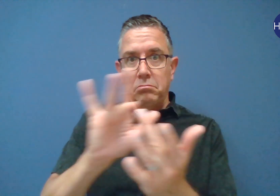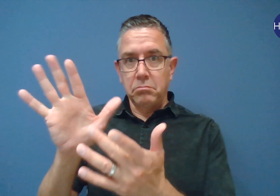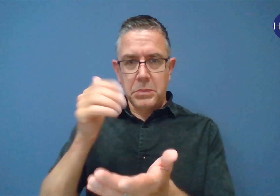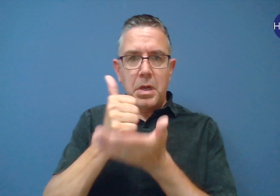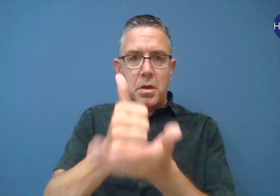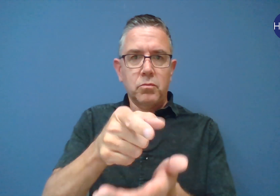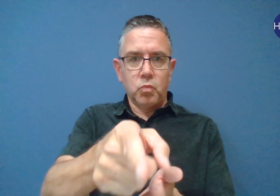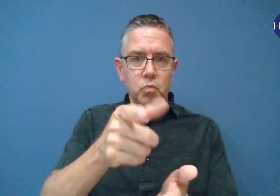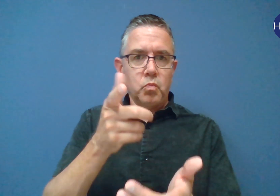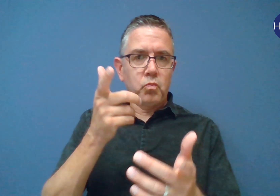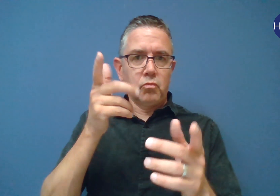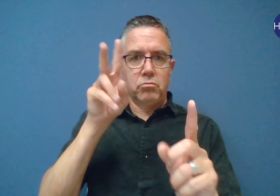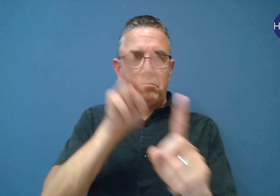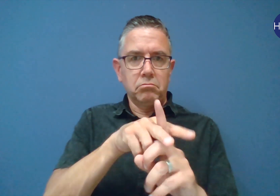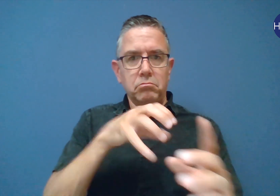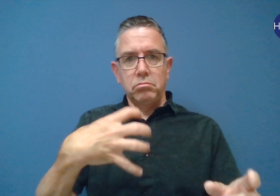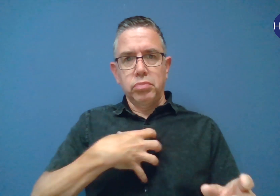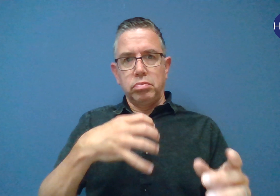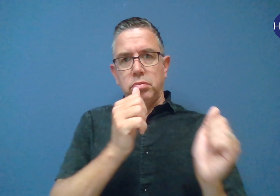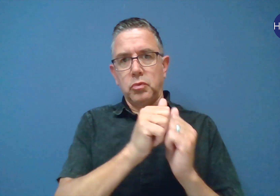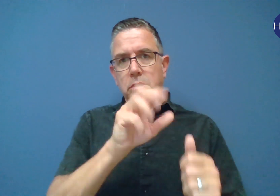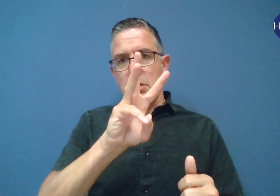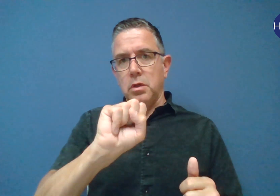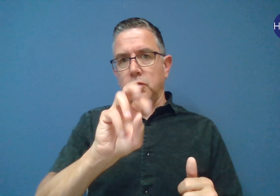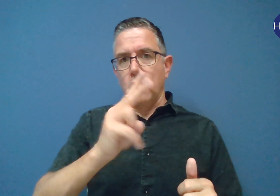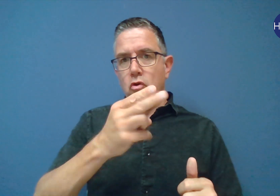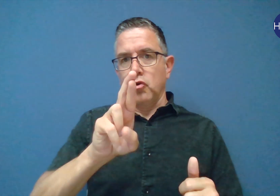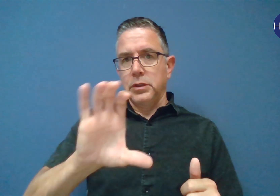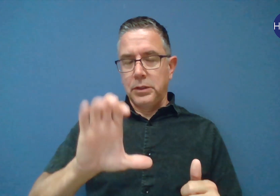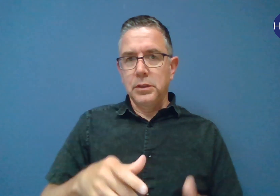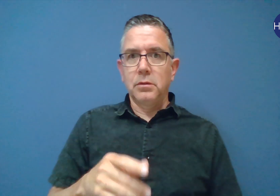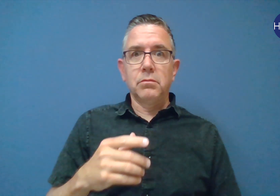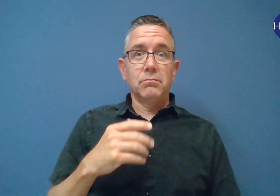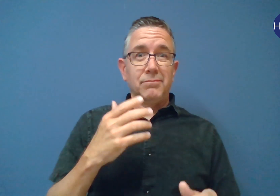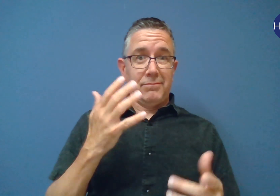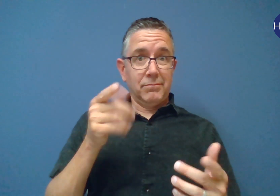Contact one of them to assist you in filing a complaint with the WSHRC.